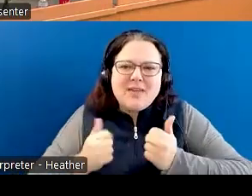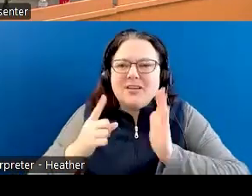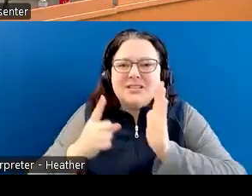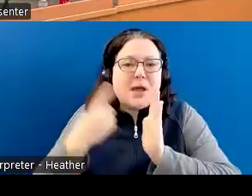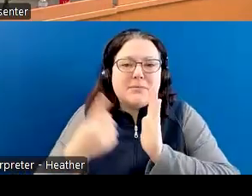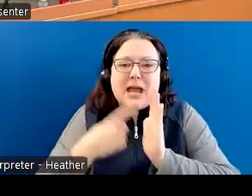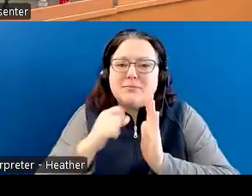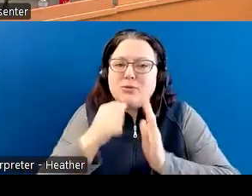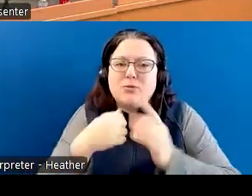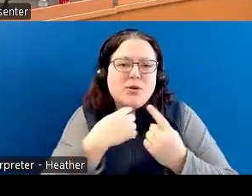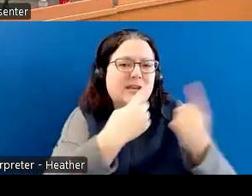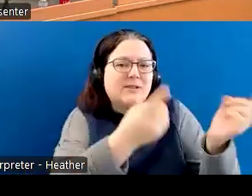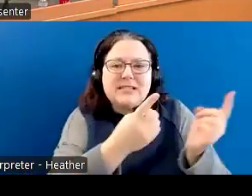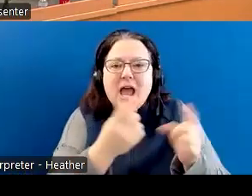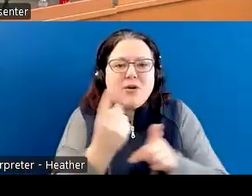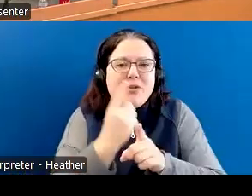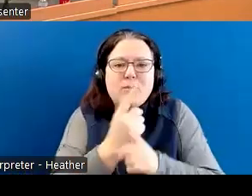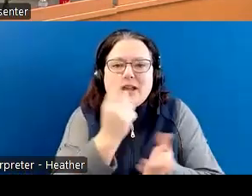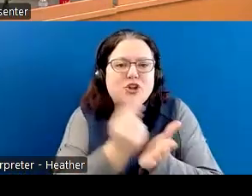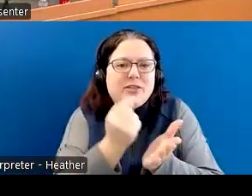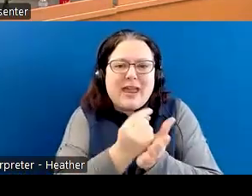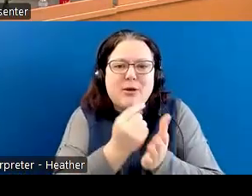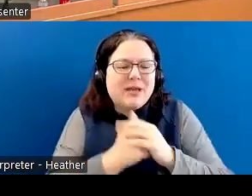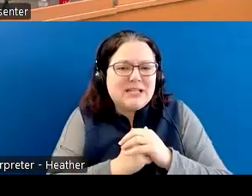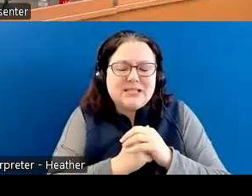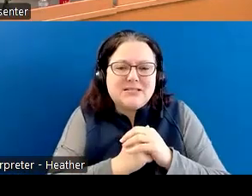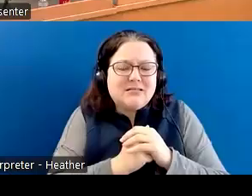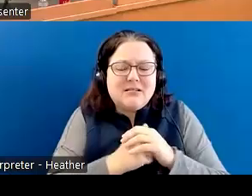share this with the regular therapist. And I think that's saying something that the trust